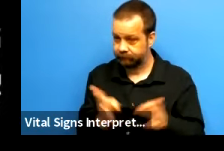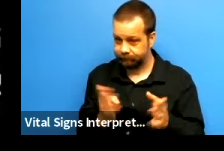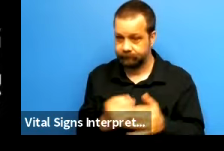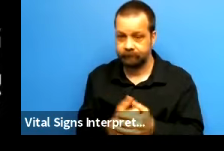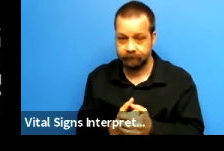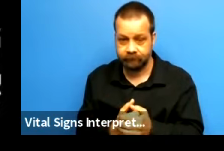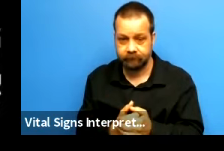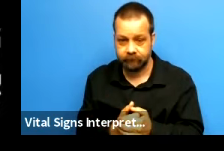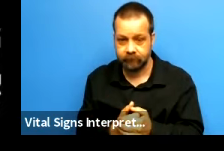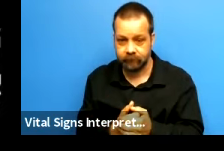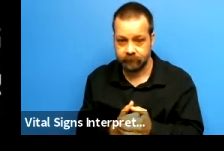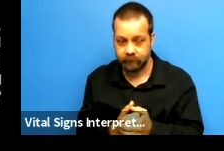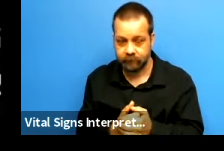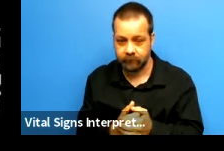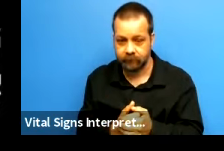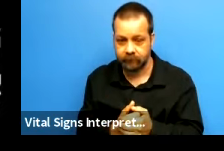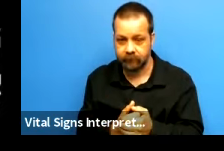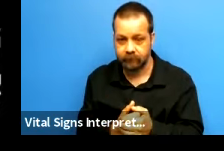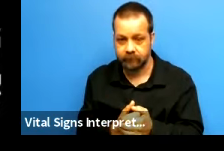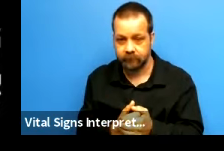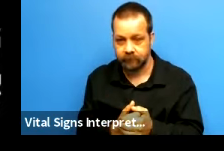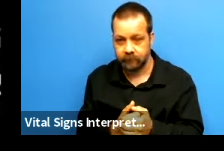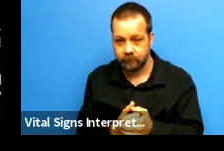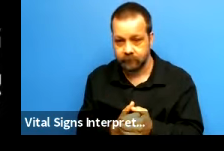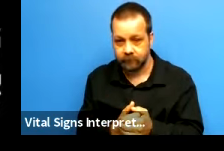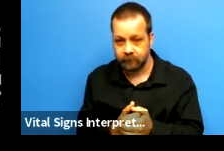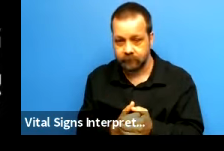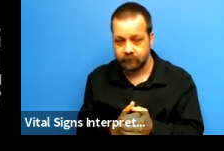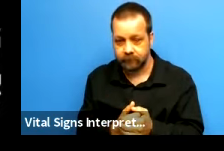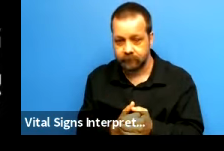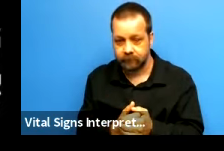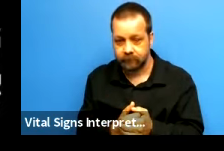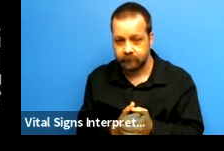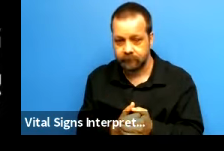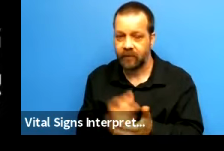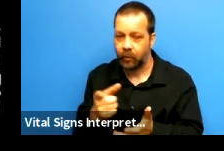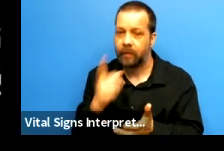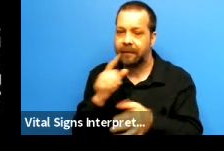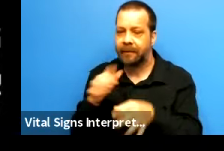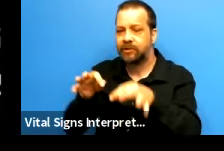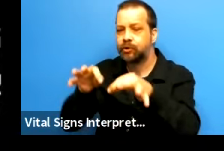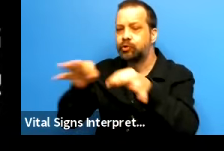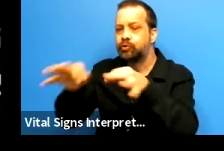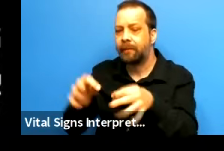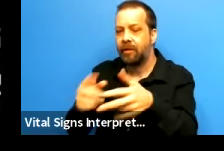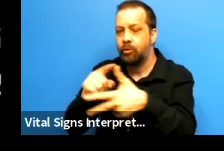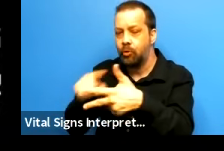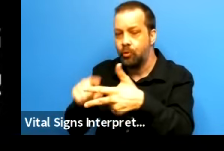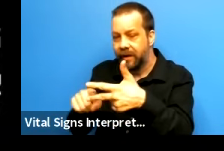And also are operating during COVID-19. Be able to describe 3 tangible solutions